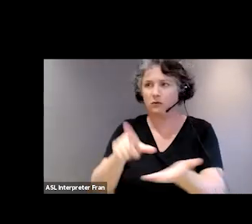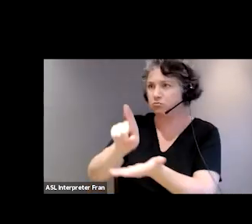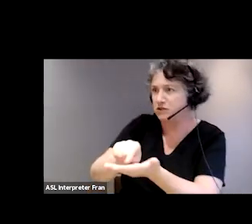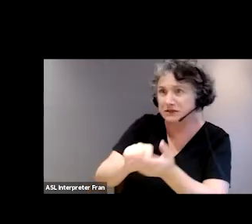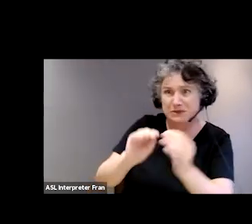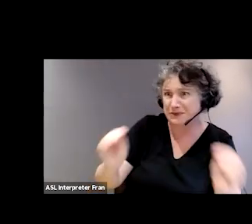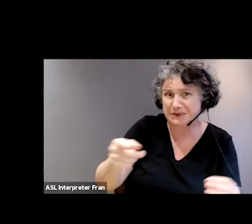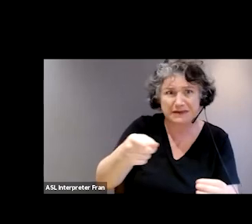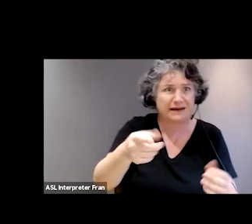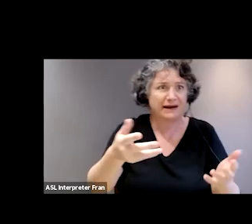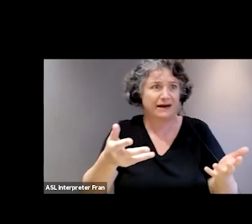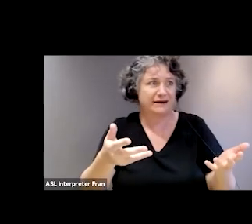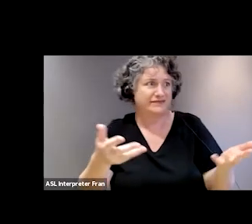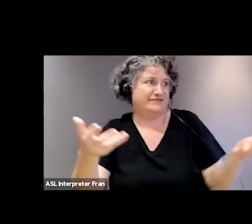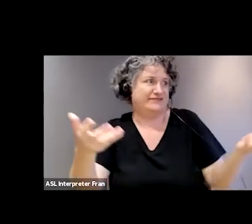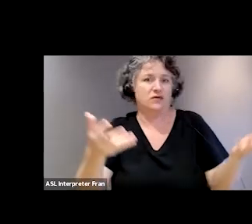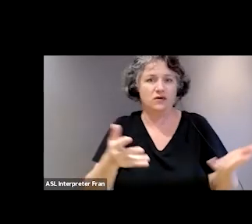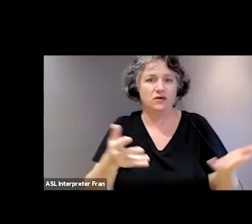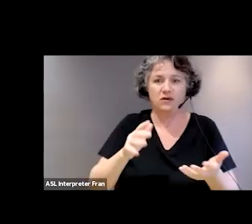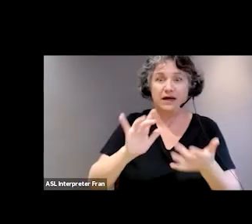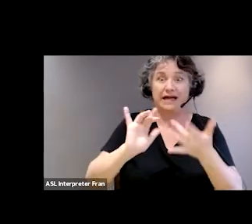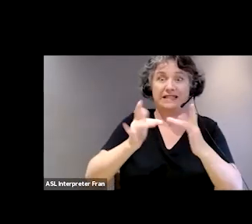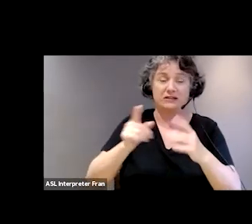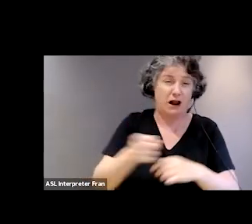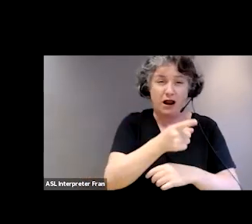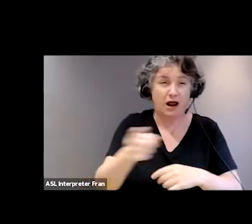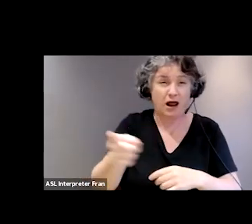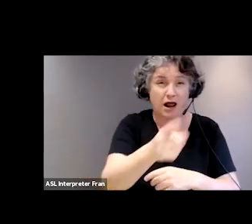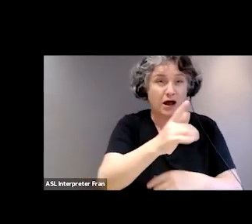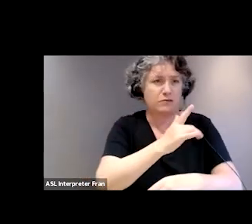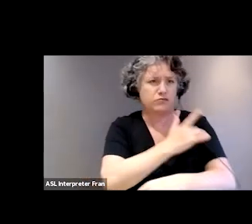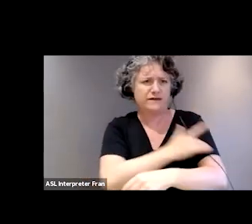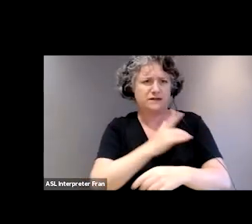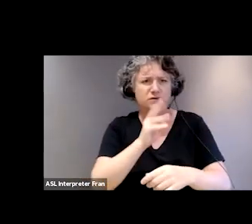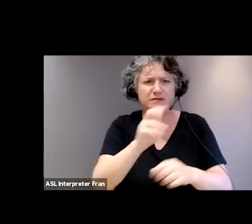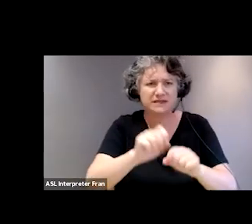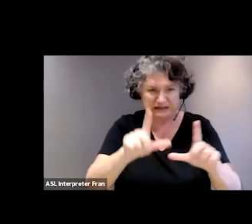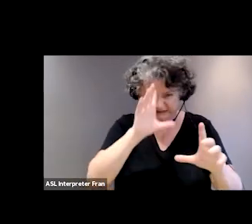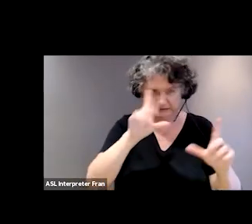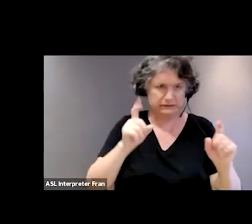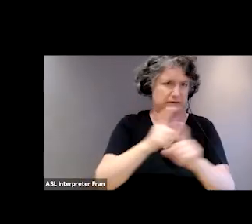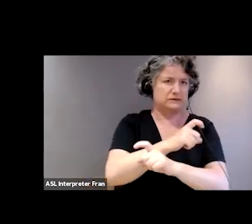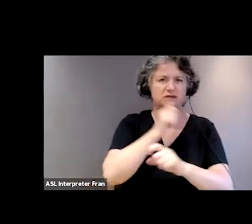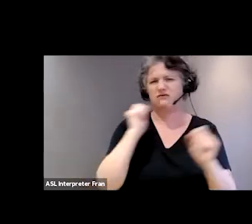The policy I am going to be talking about is the Ontario government's proof of vaccine policy. Now there are